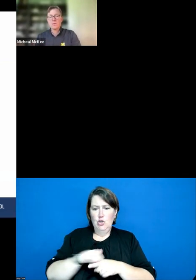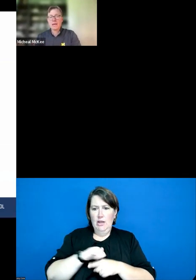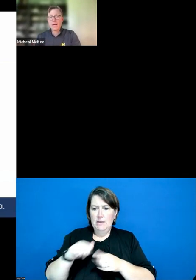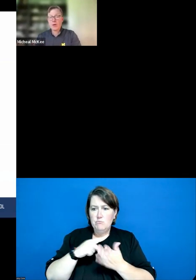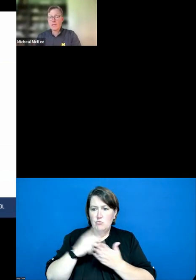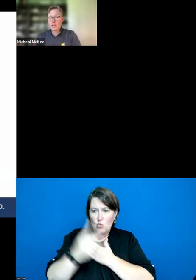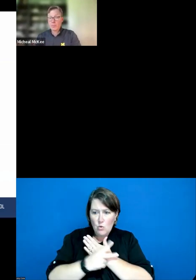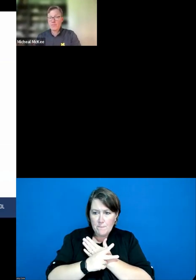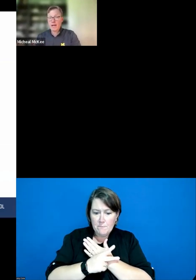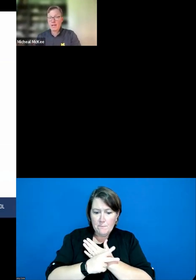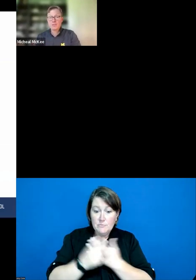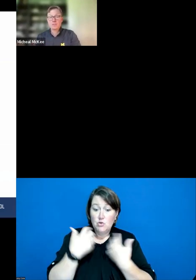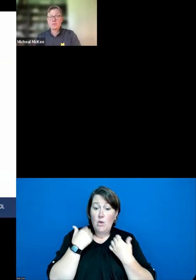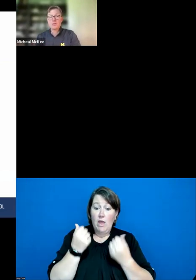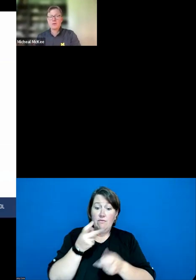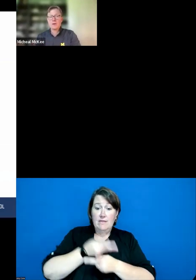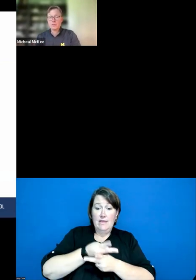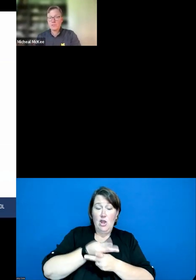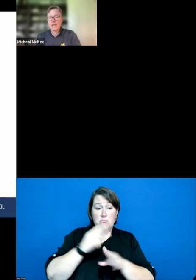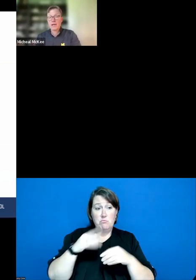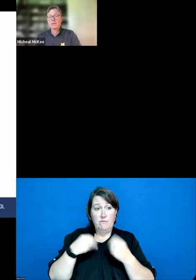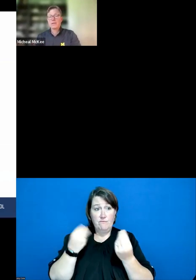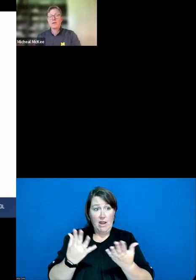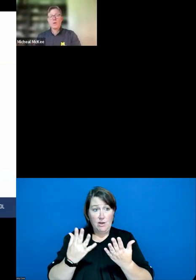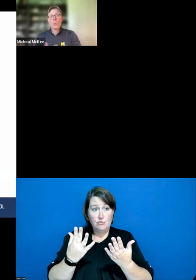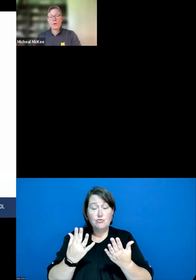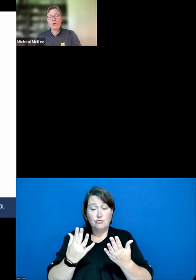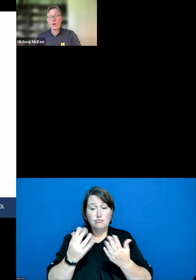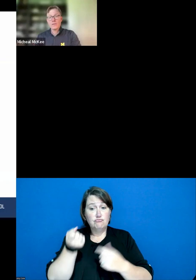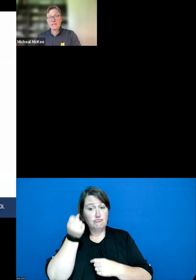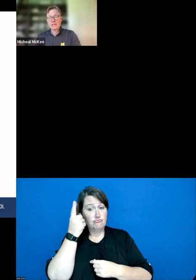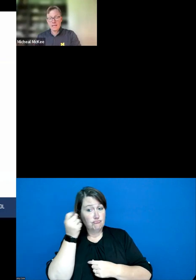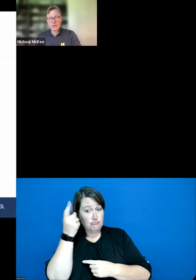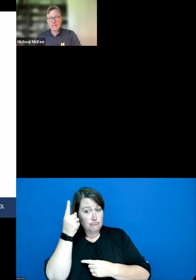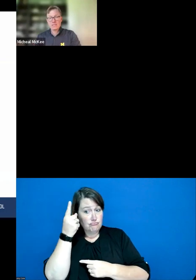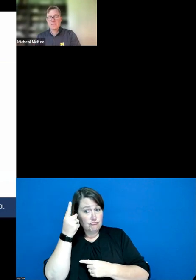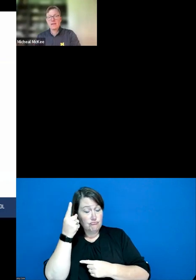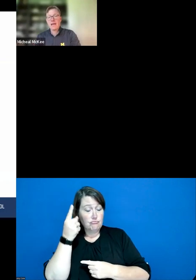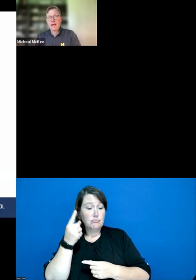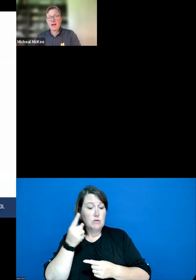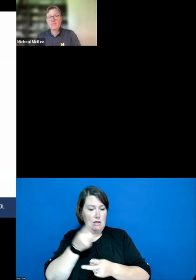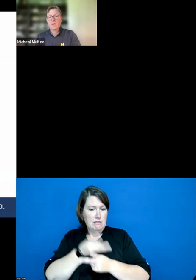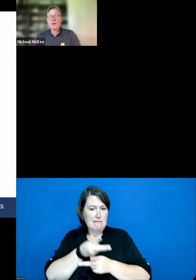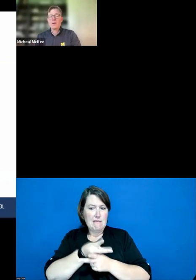that healthcare providers understand what are the care needs that they have.